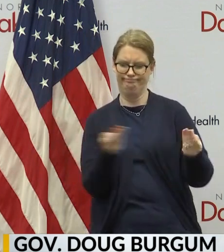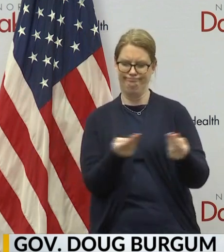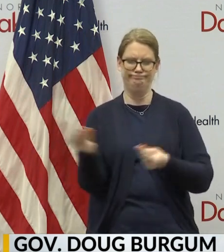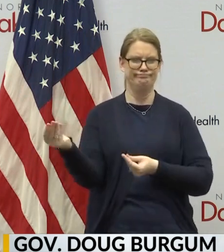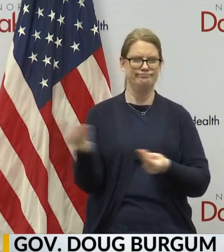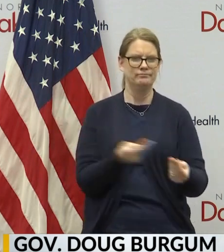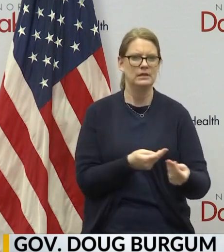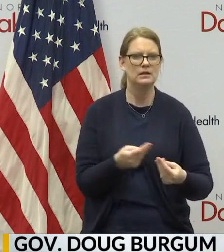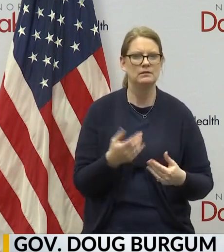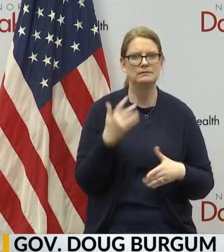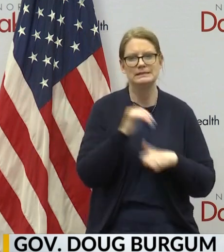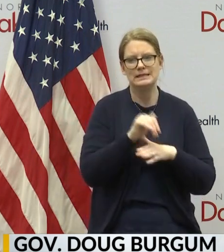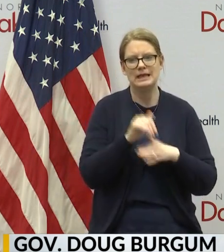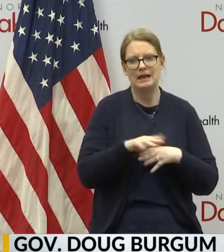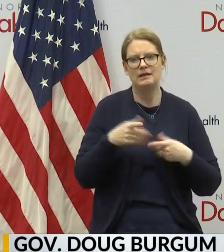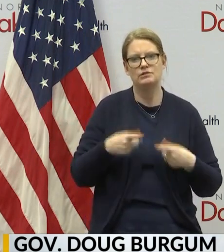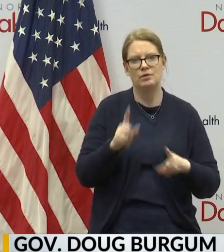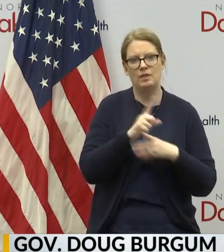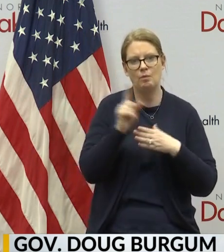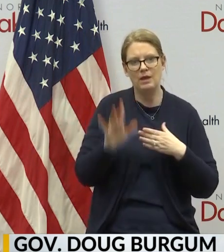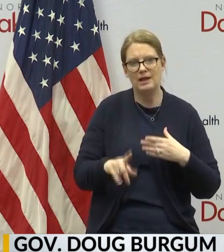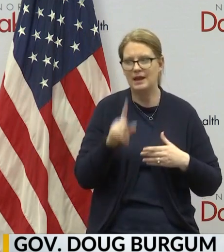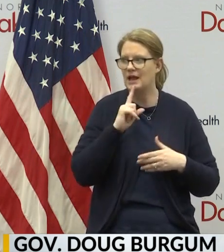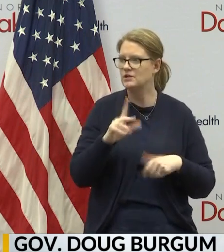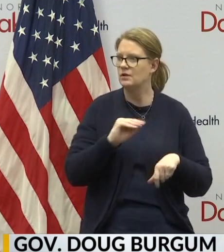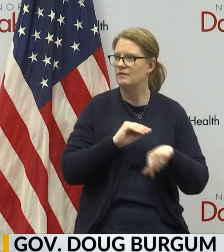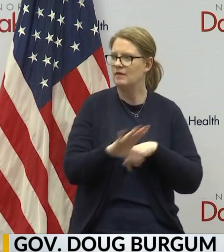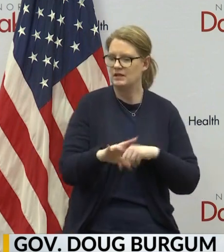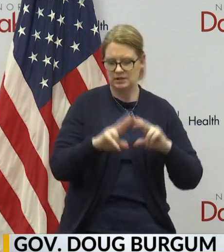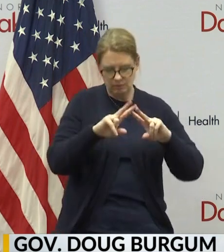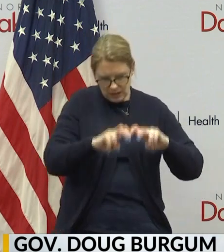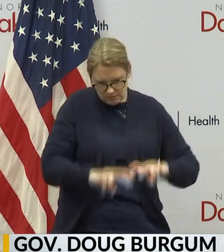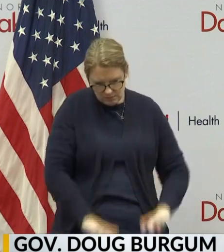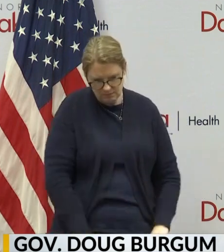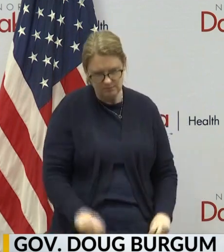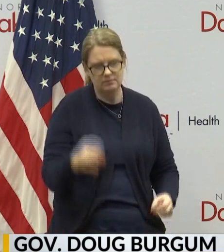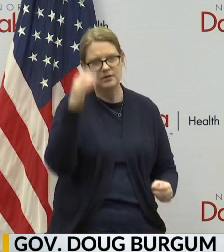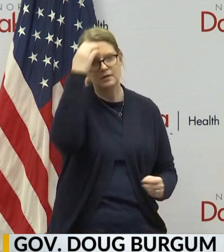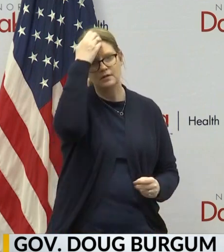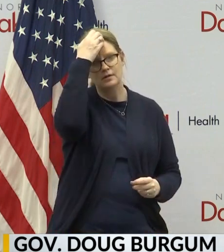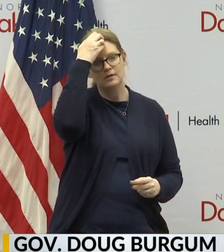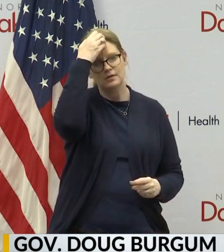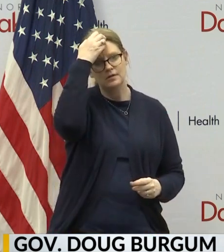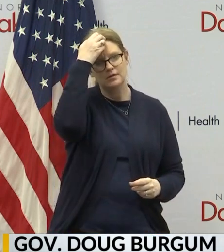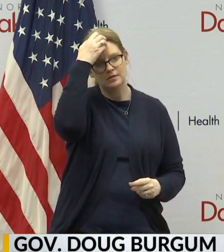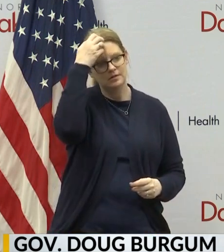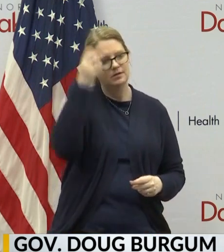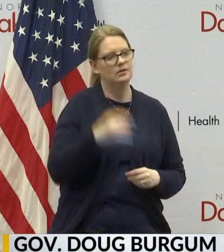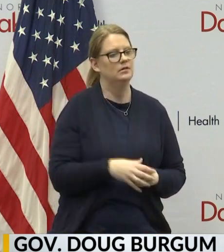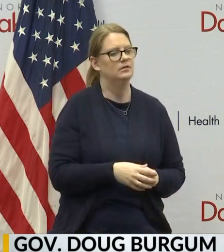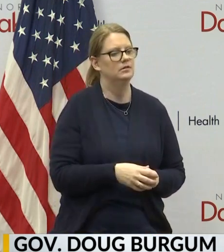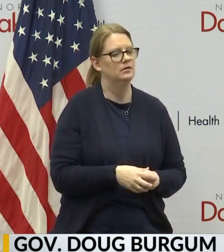AND LOAN THE MONEY UNTIL THEY GET THAT FEDERAL PAYMENT TO CLOSE THAT GAP, BUT WE'LL TAKE A LOOK AT THAT AS WE DIG IN